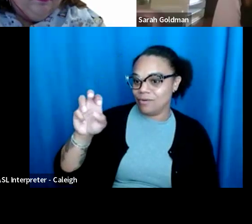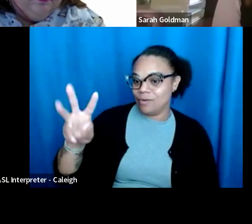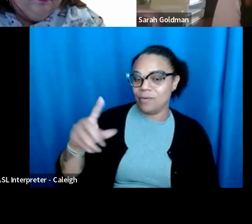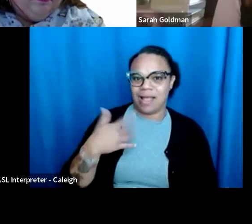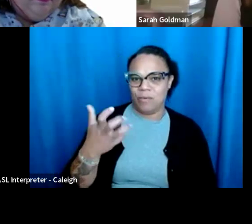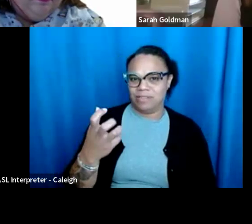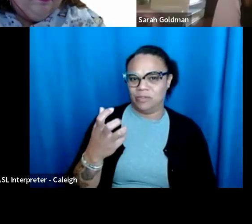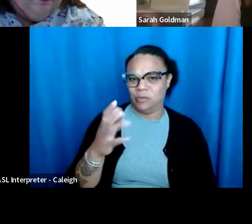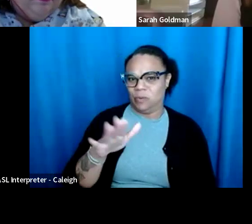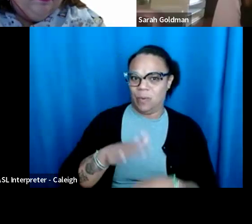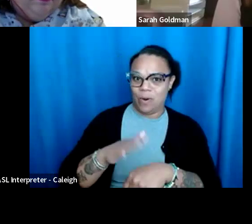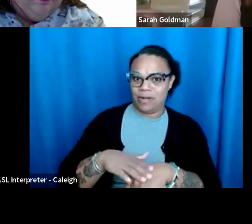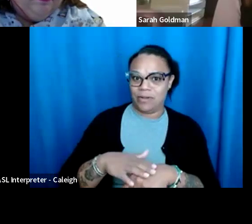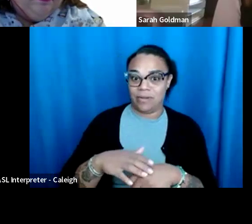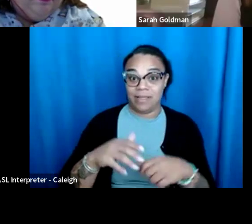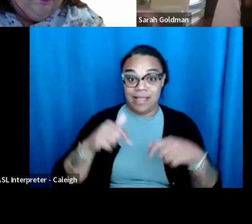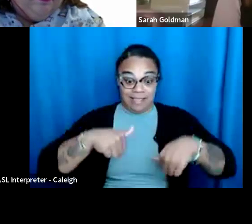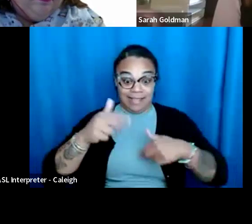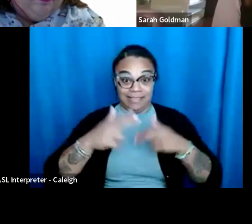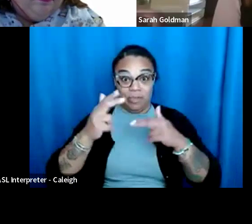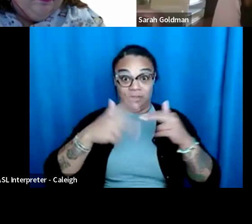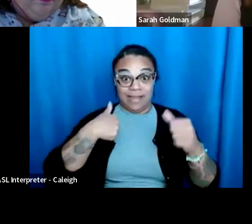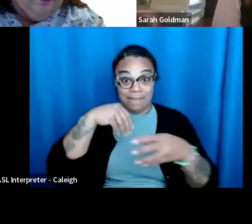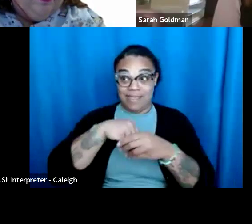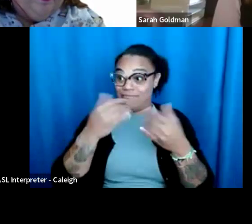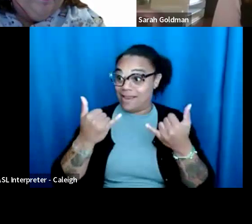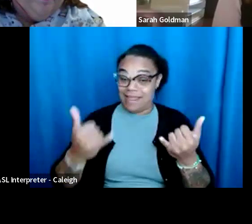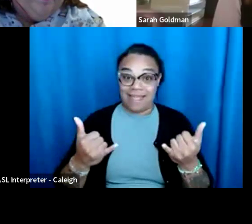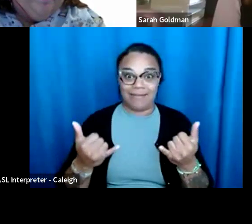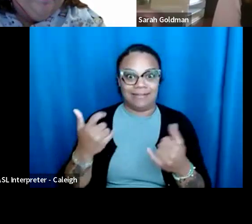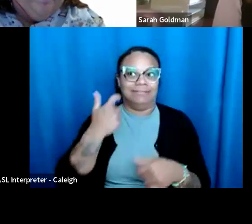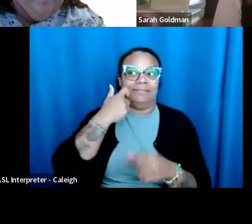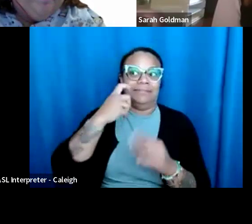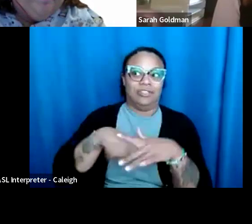that the building I'm in is doing fire alarm testing that I didn't know about.